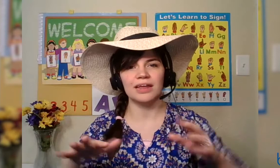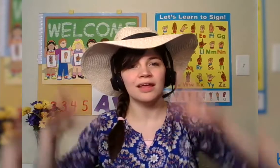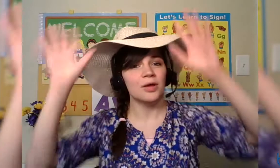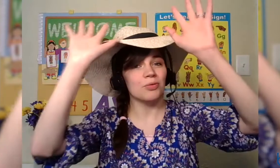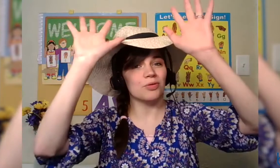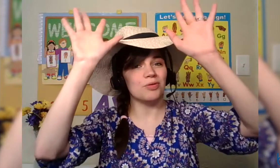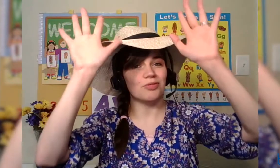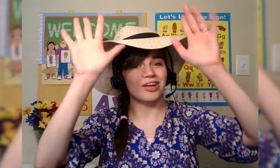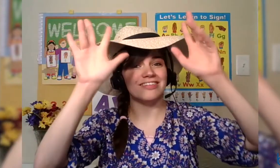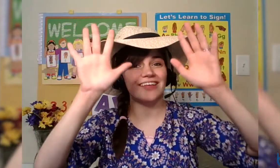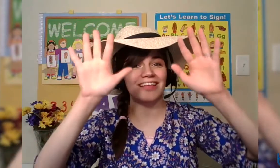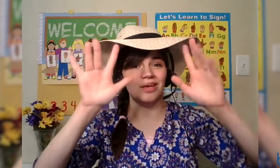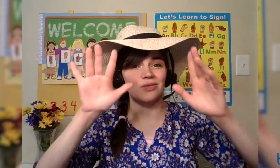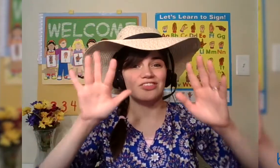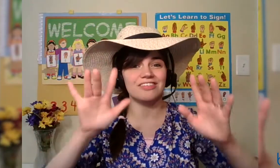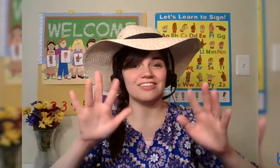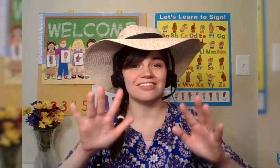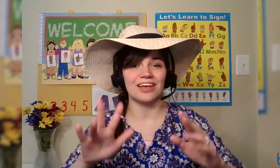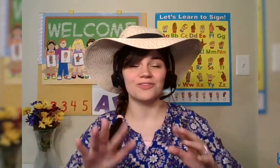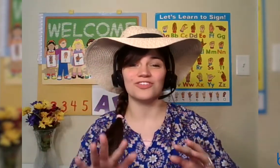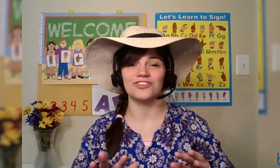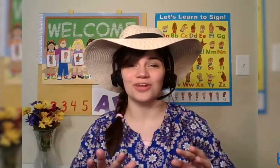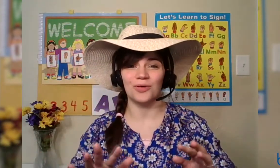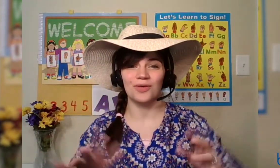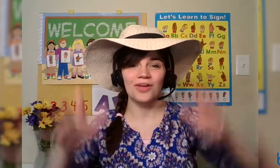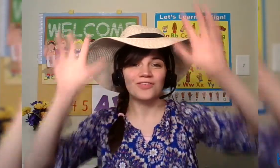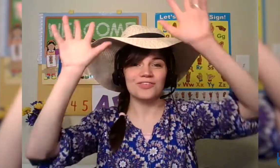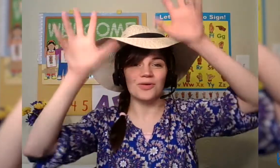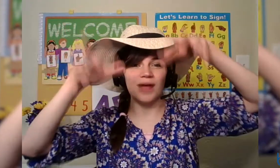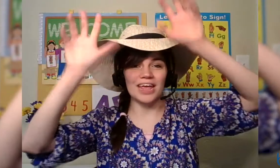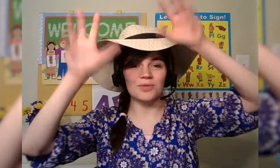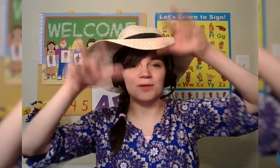rain, but remember in sign language this is the sign for snow. So rain. We're gonna